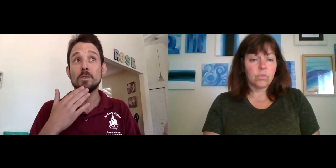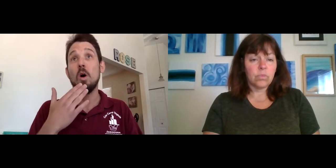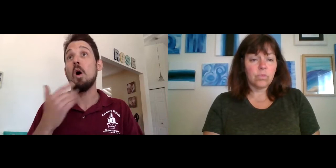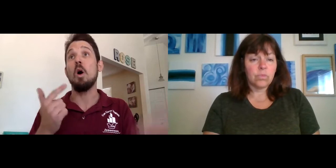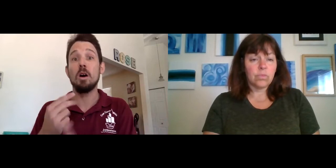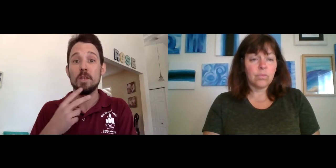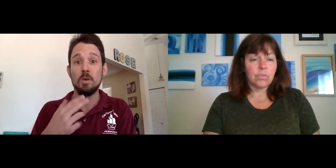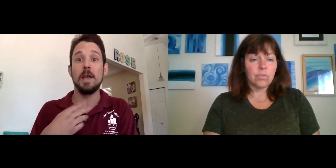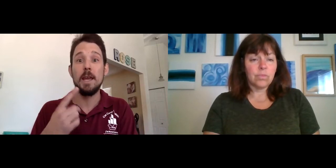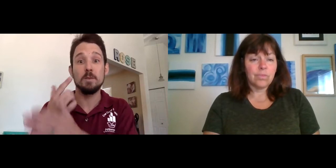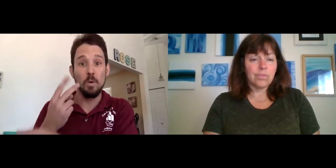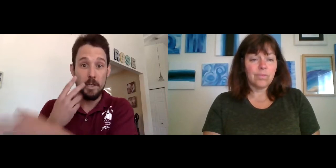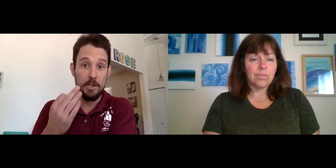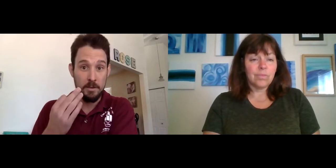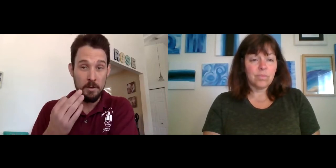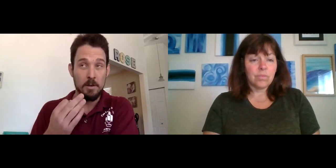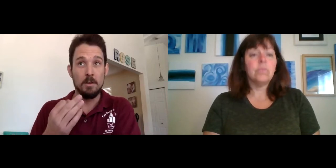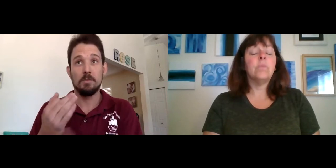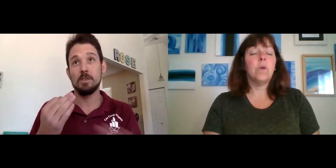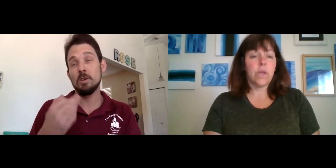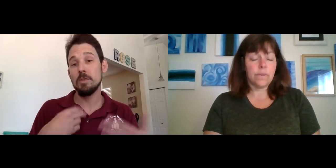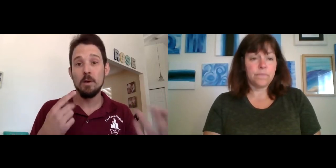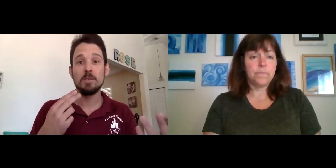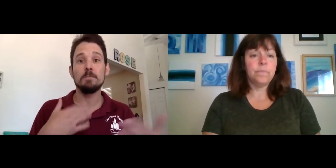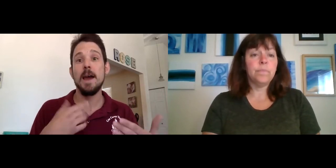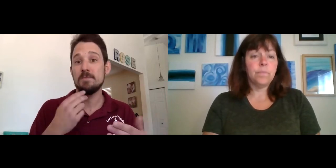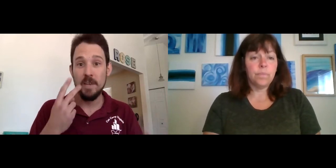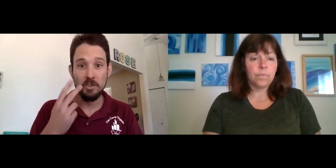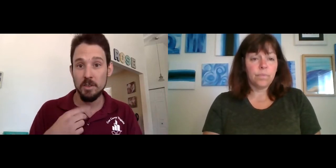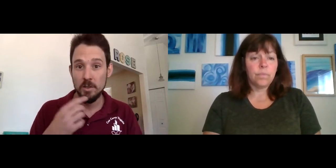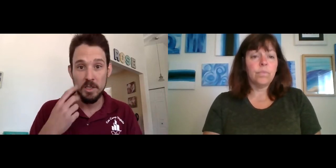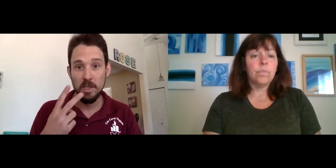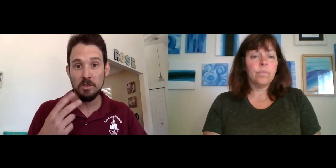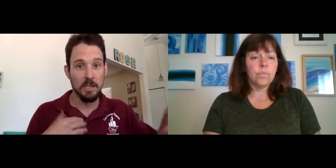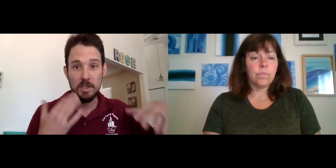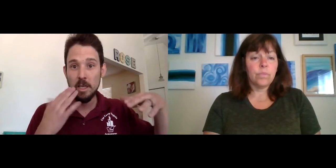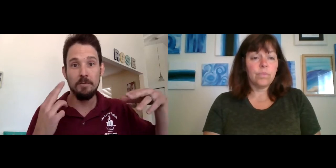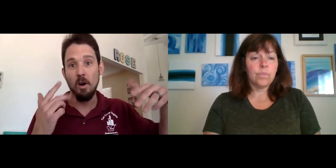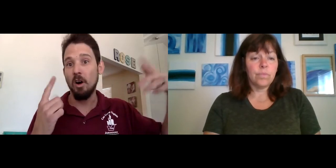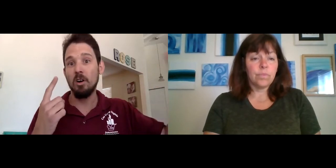I actually went to all the cue camps one year so that was my adventure in Cued Speech